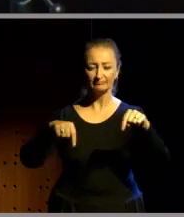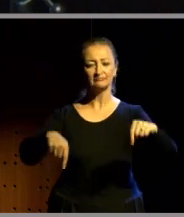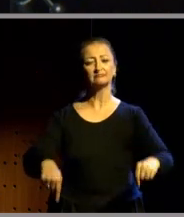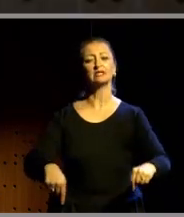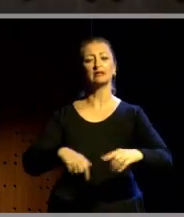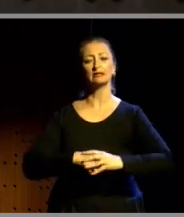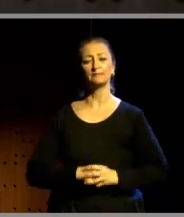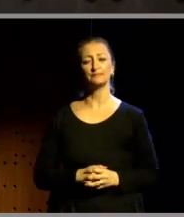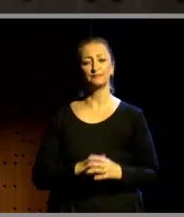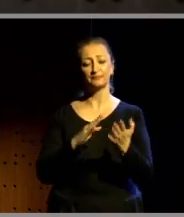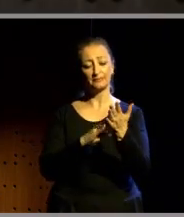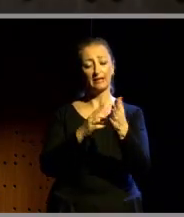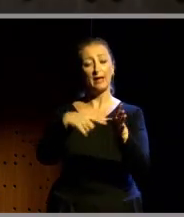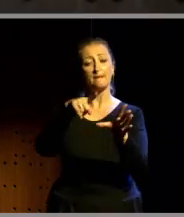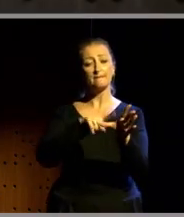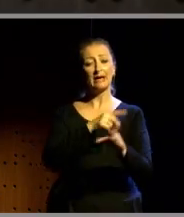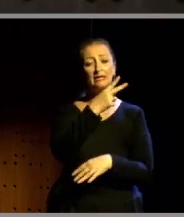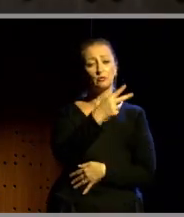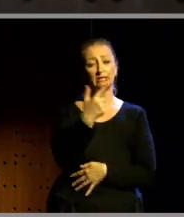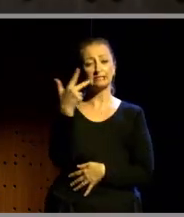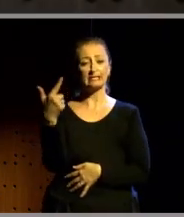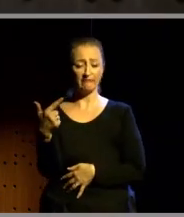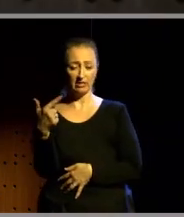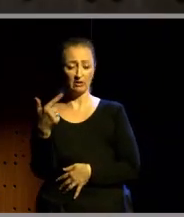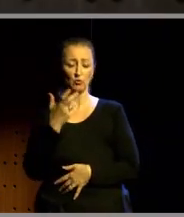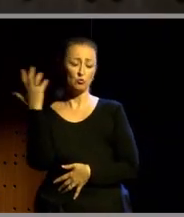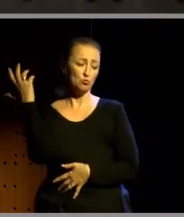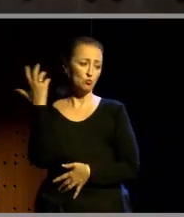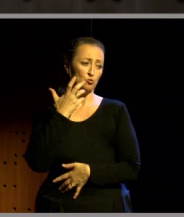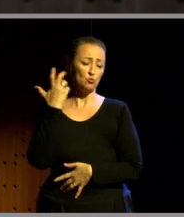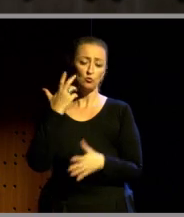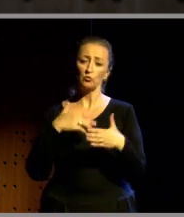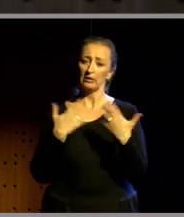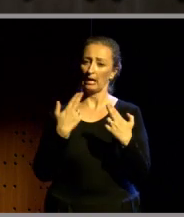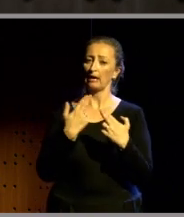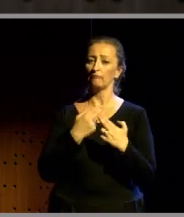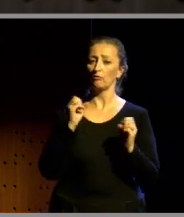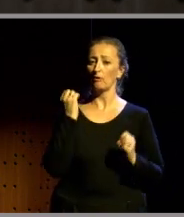May 27th is a significant date for First Nations people.